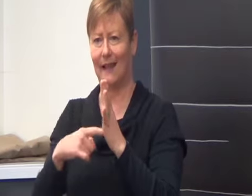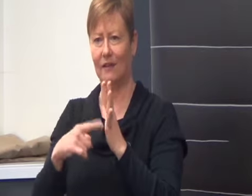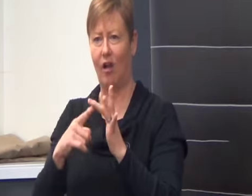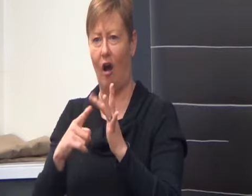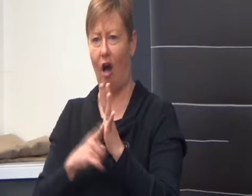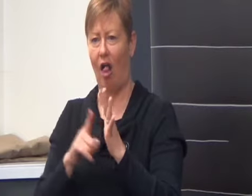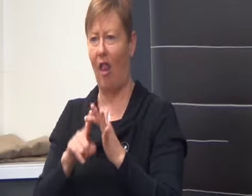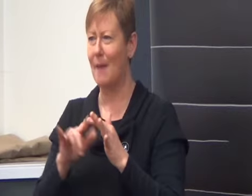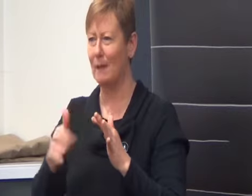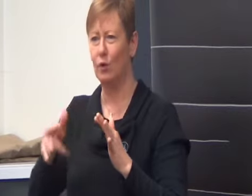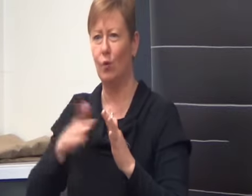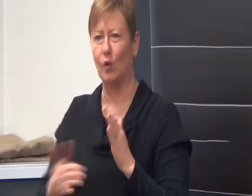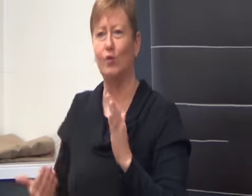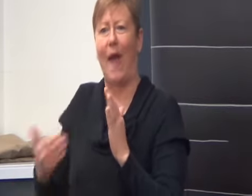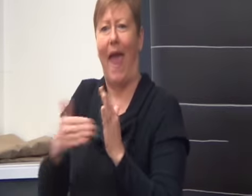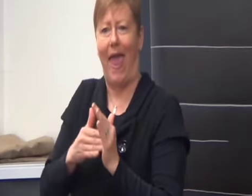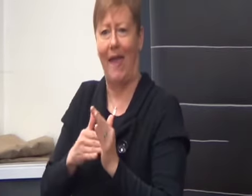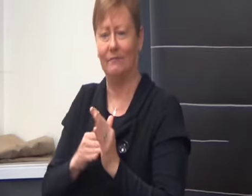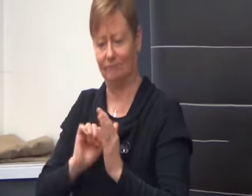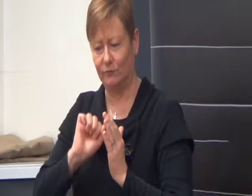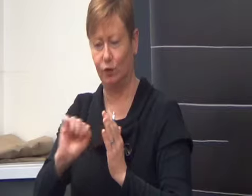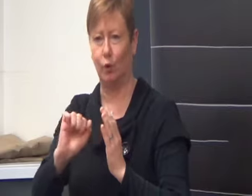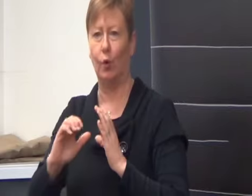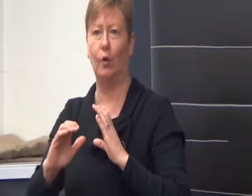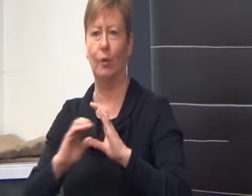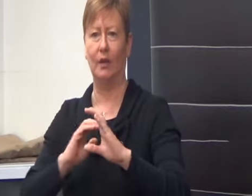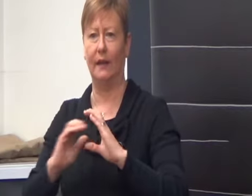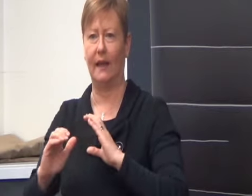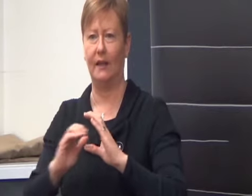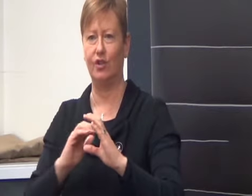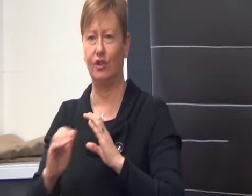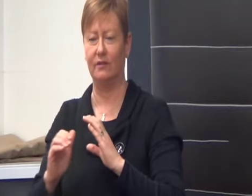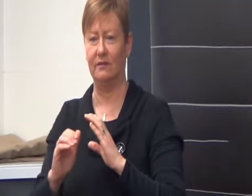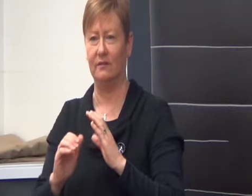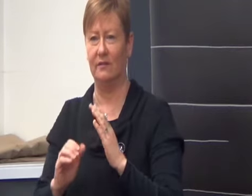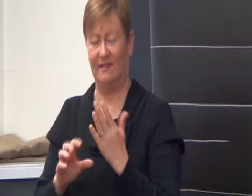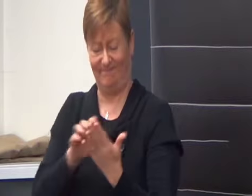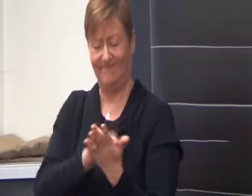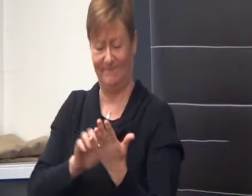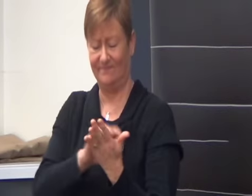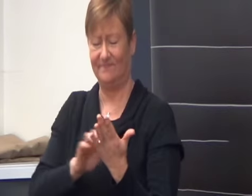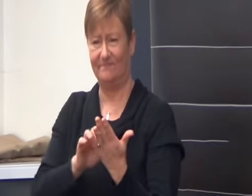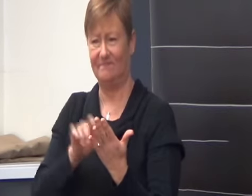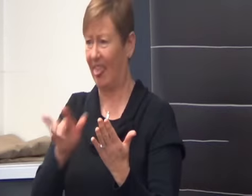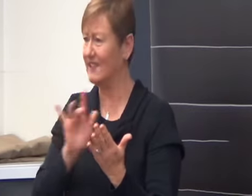Anything where you're touching hands is tactile, so their can still be a bit of confusion about